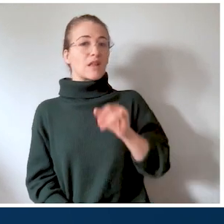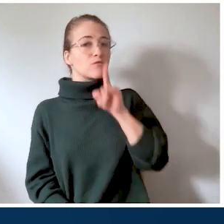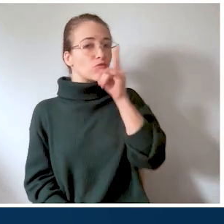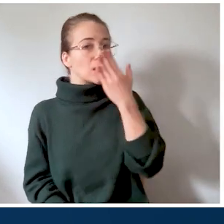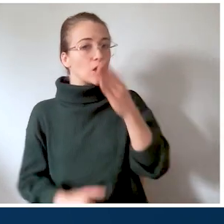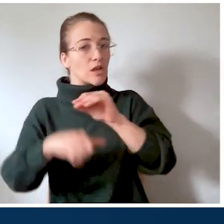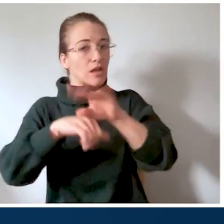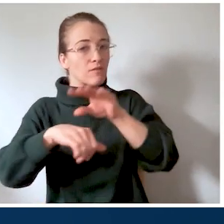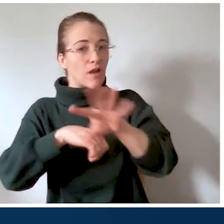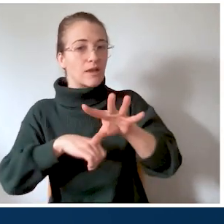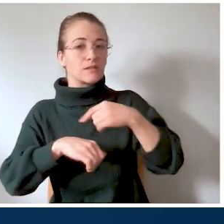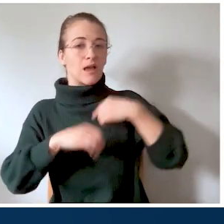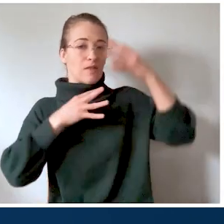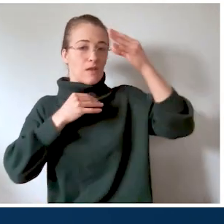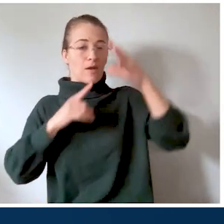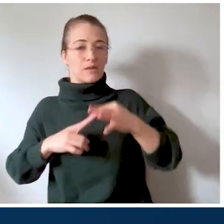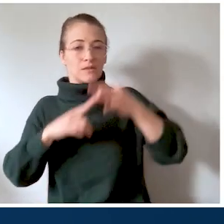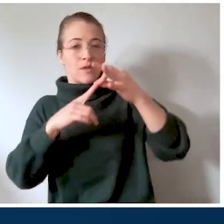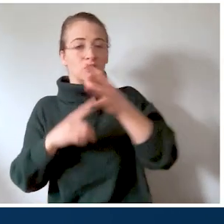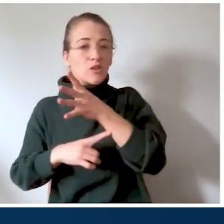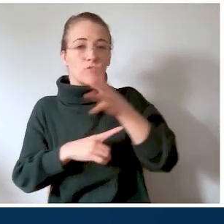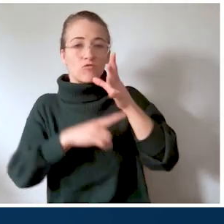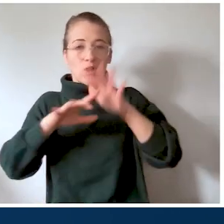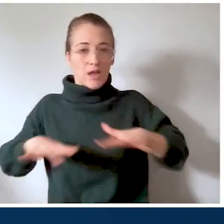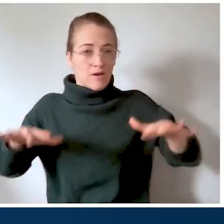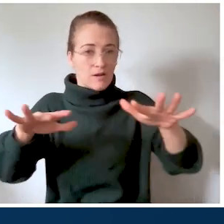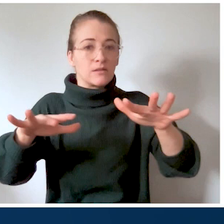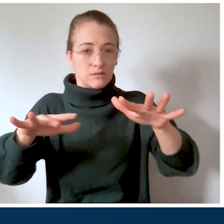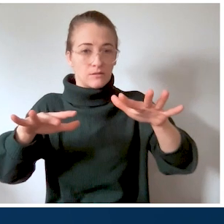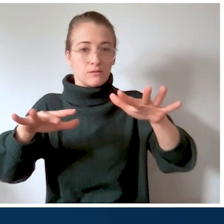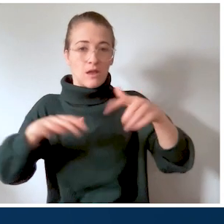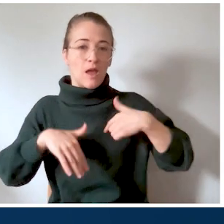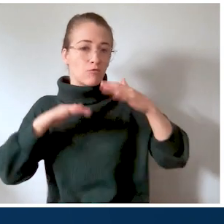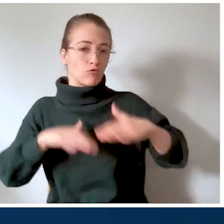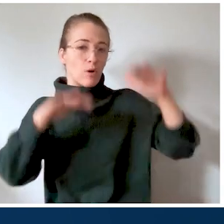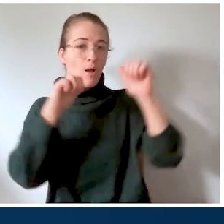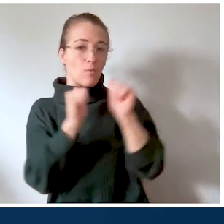When I think about especially rural areas, I grew up with seven neighbors